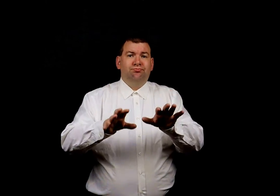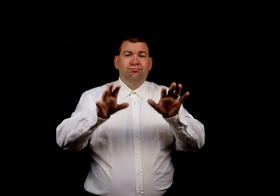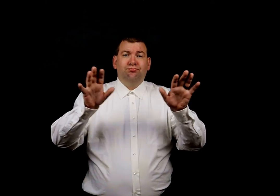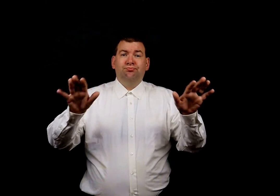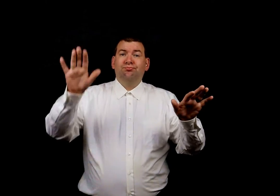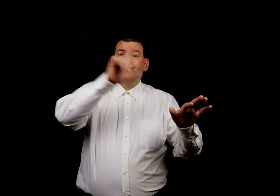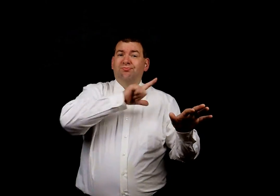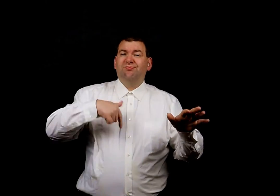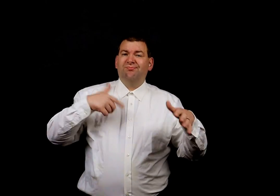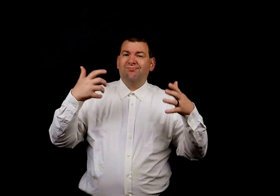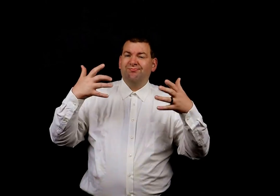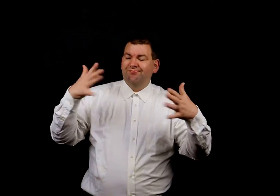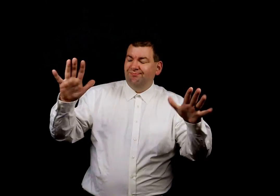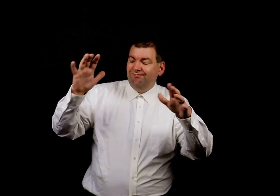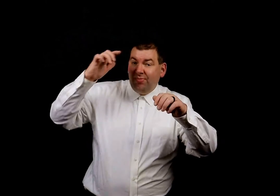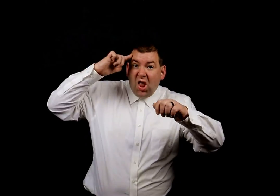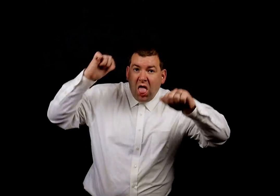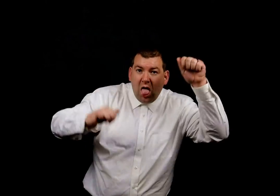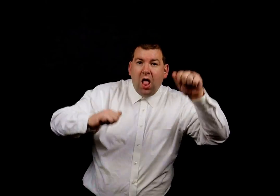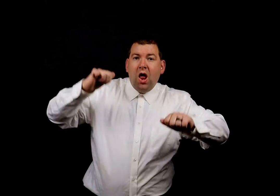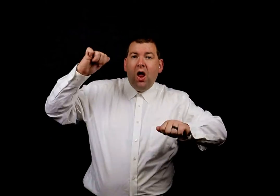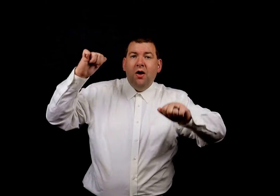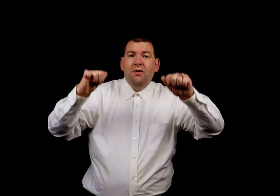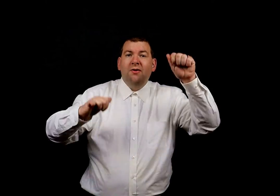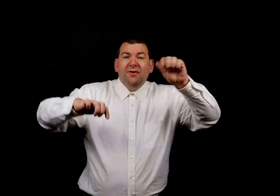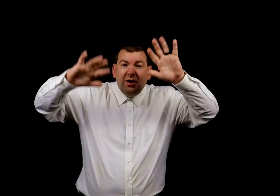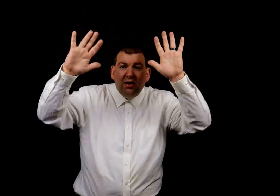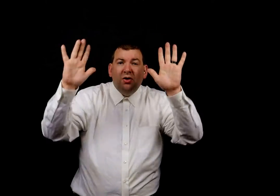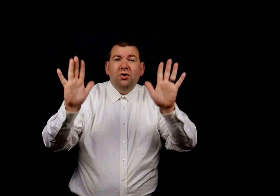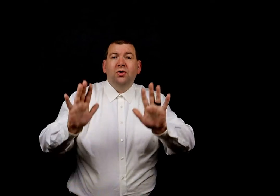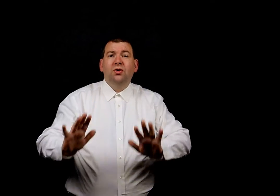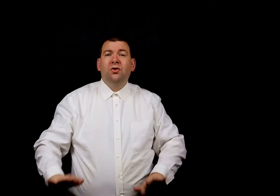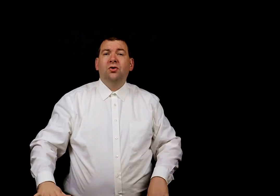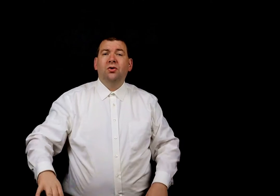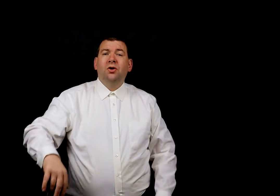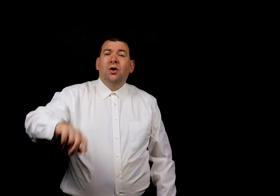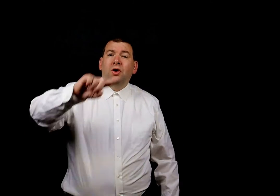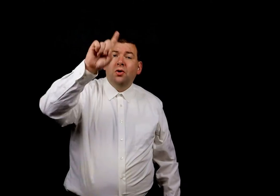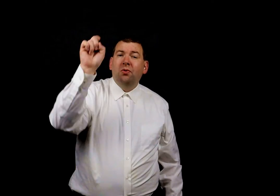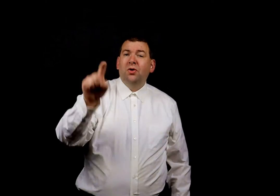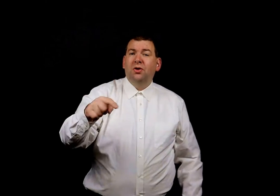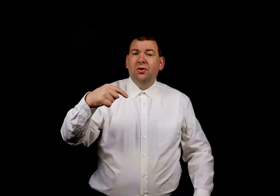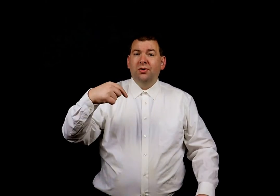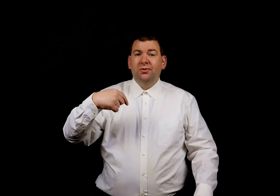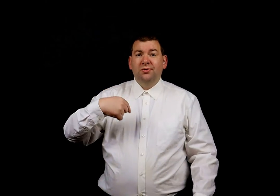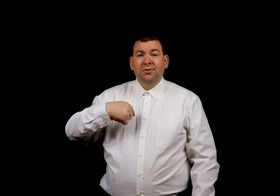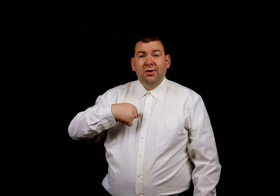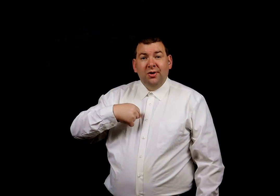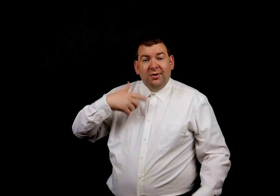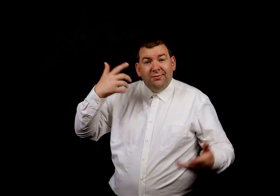Lord, I've had my share of doubts and fears and questions